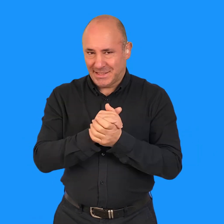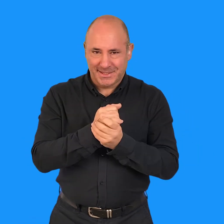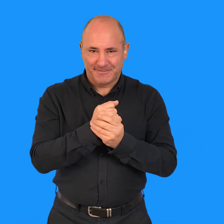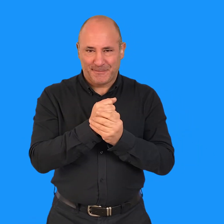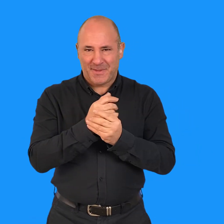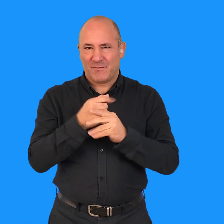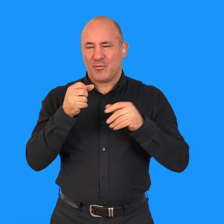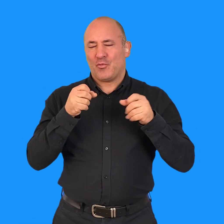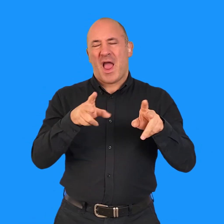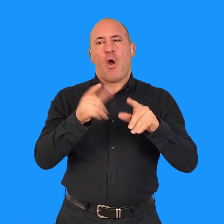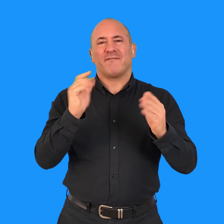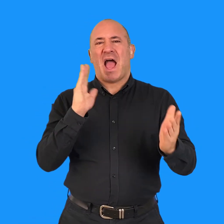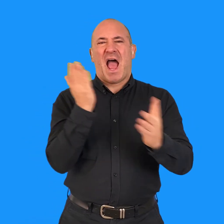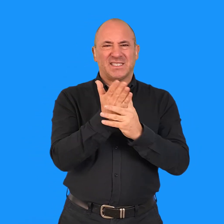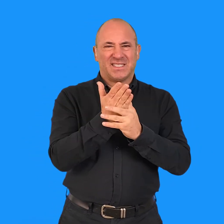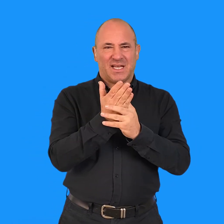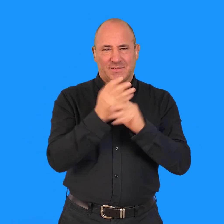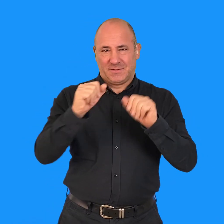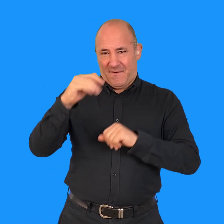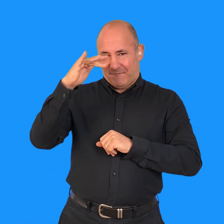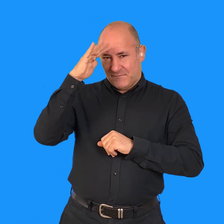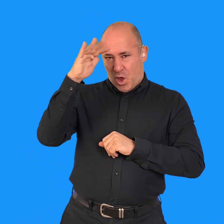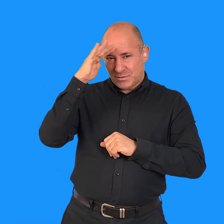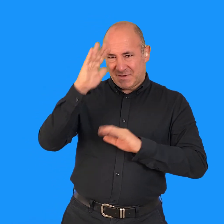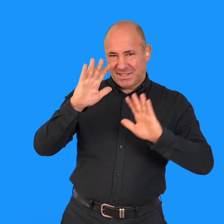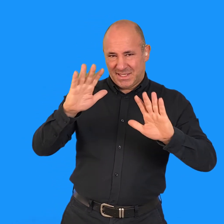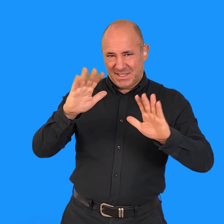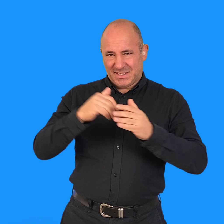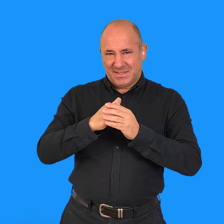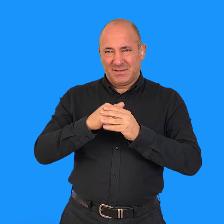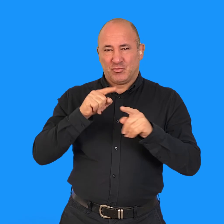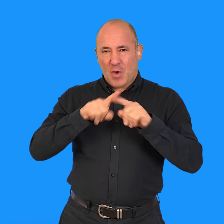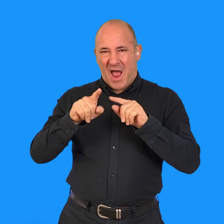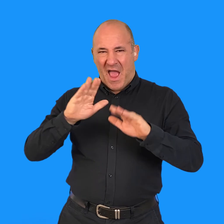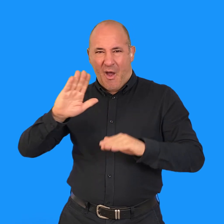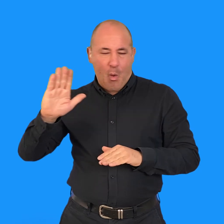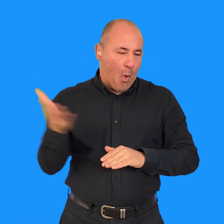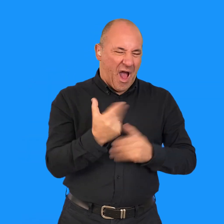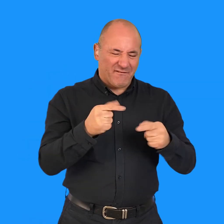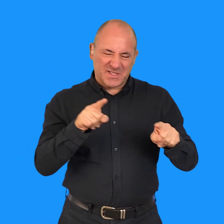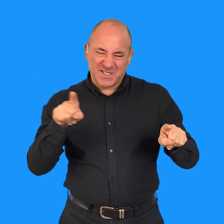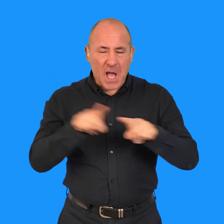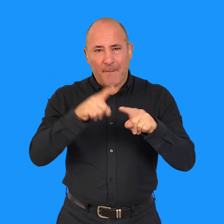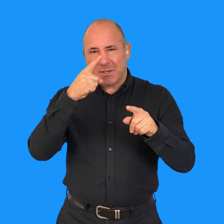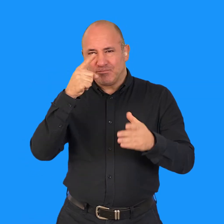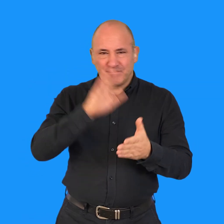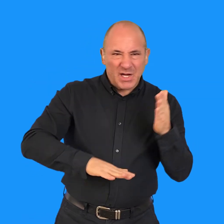and say there is an approach to access that whose philosophy is underpinned by the notion,